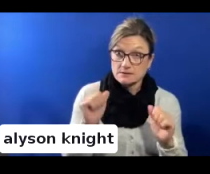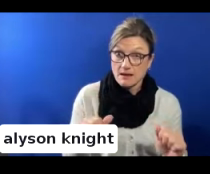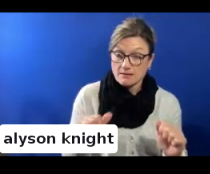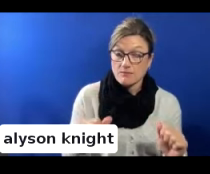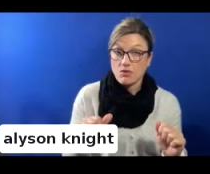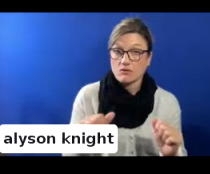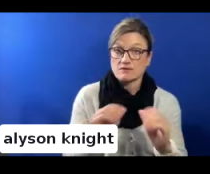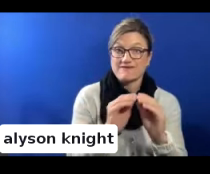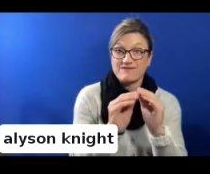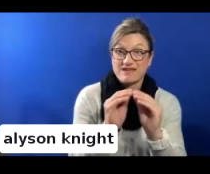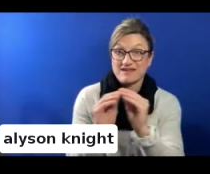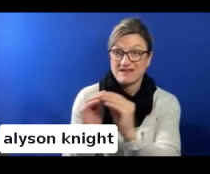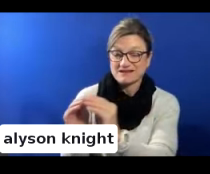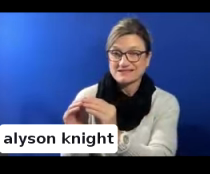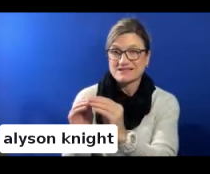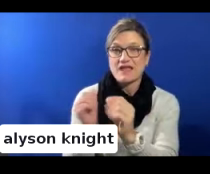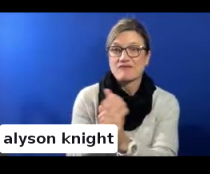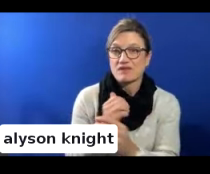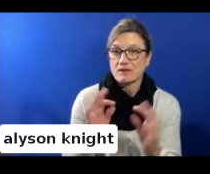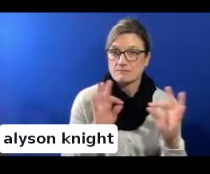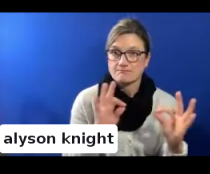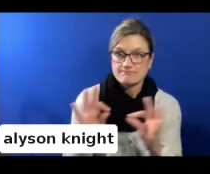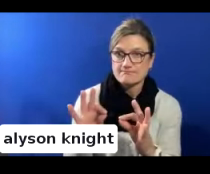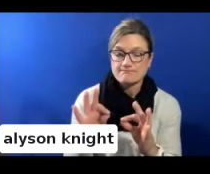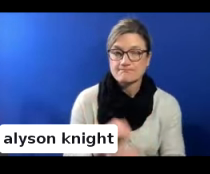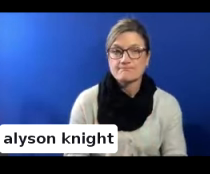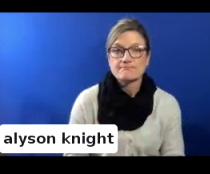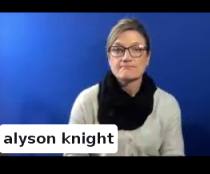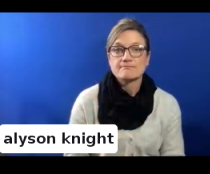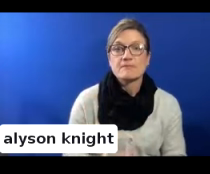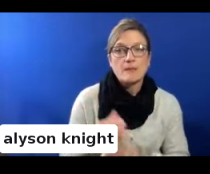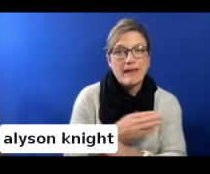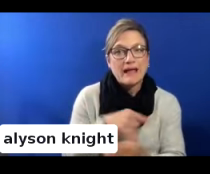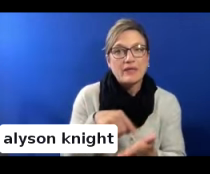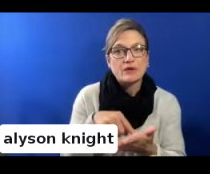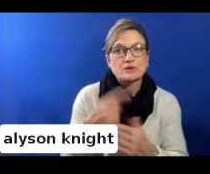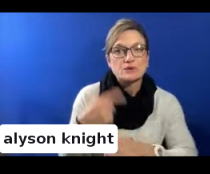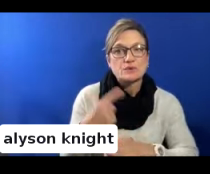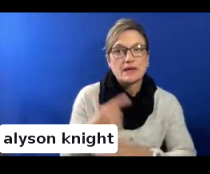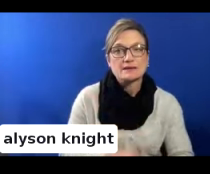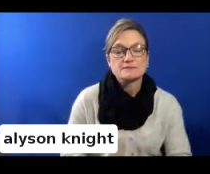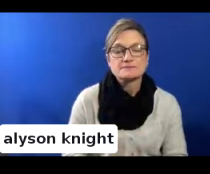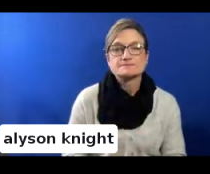ticks and ties or is in place by the due date of the final report, and